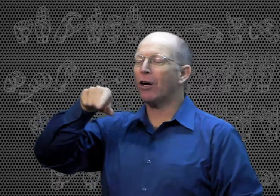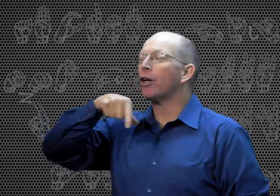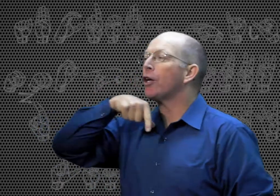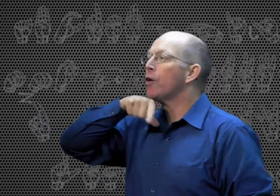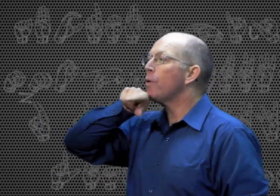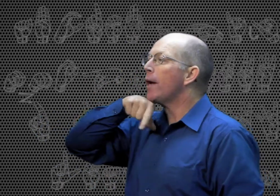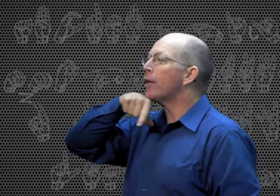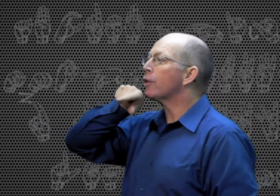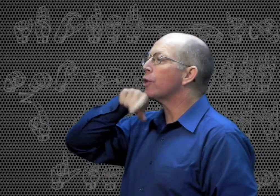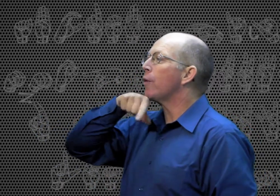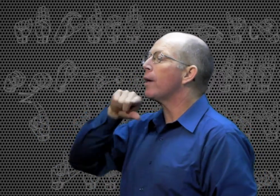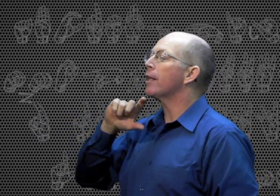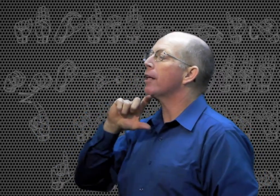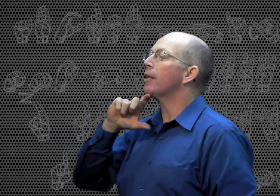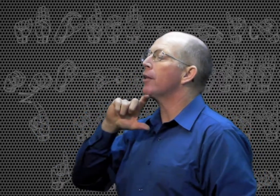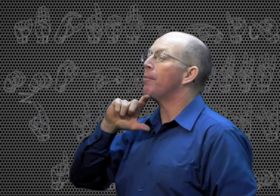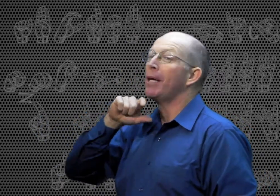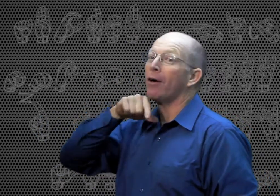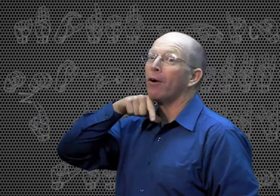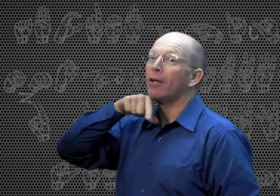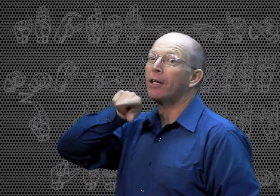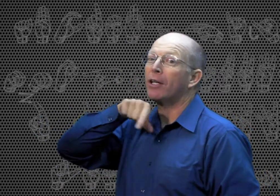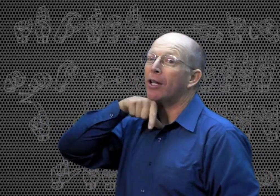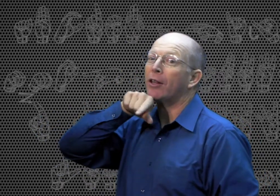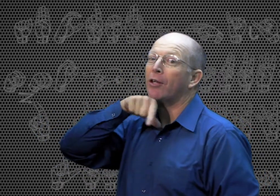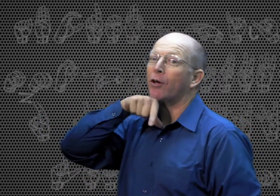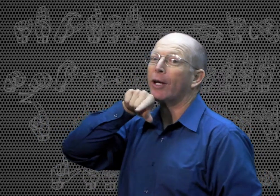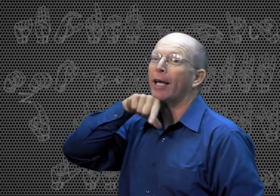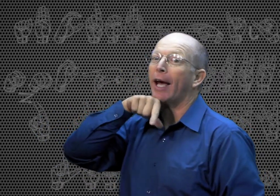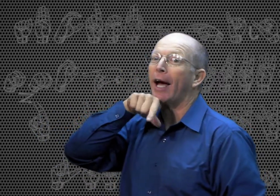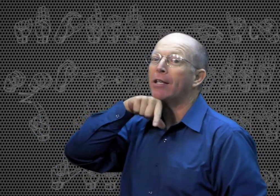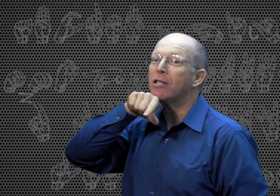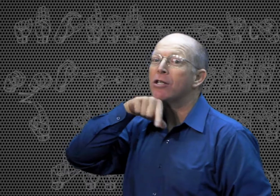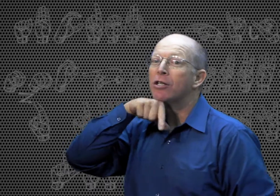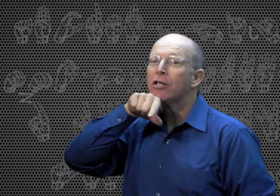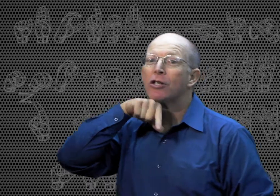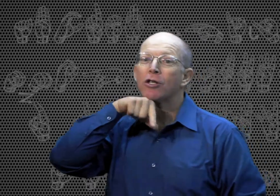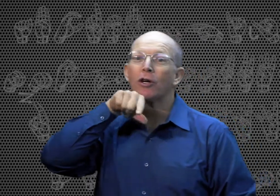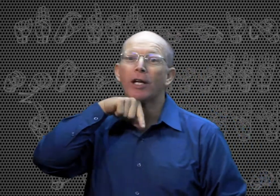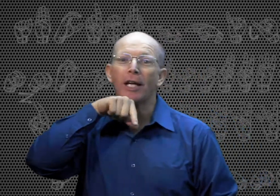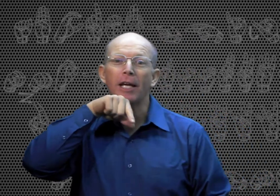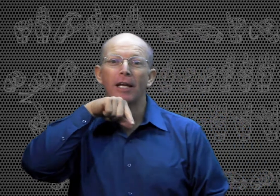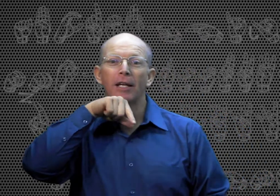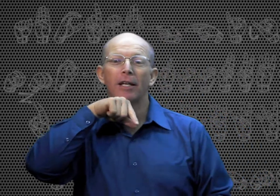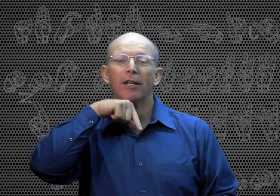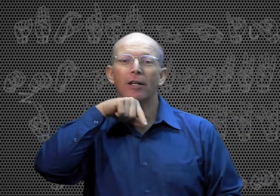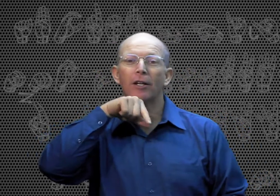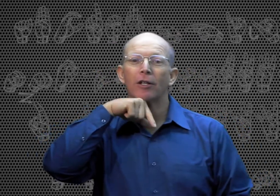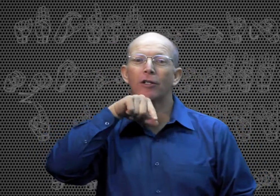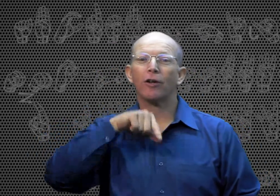Taking your Q and you’re showing the beard that the TURKEY has. TURKEY. TURKEY